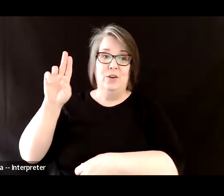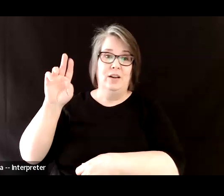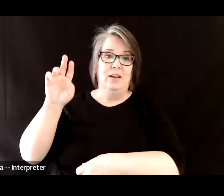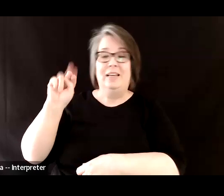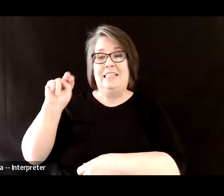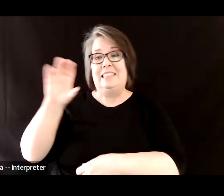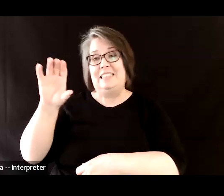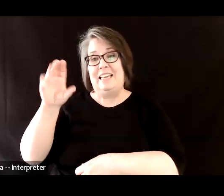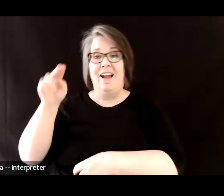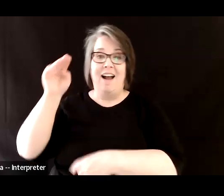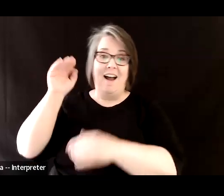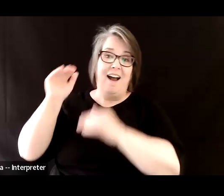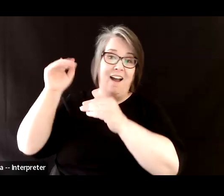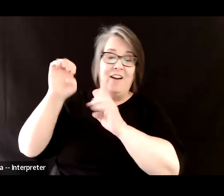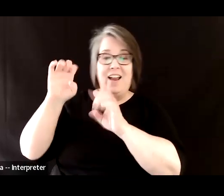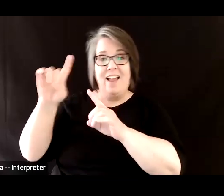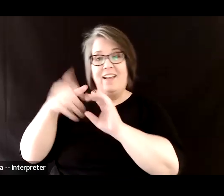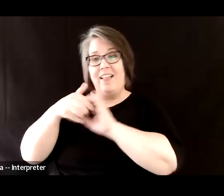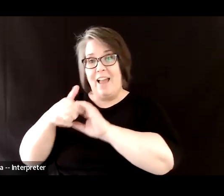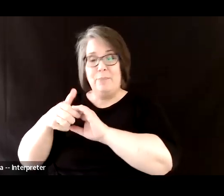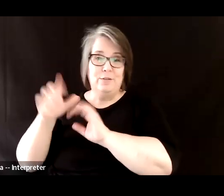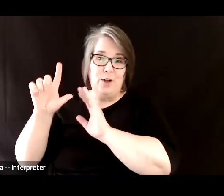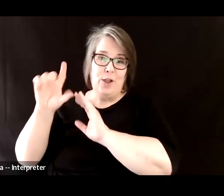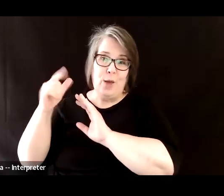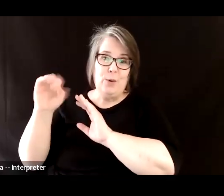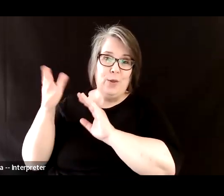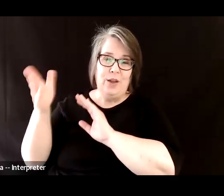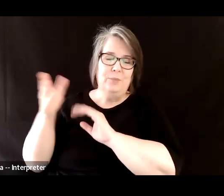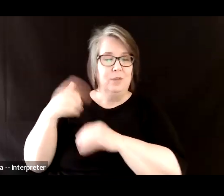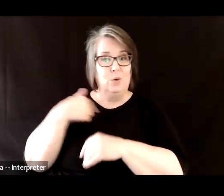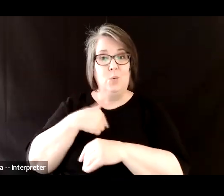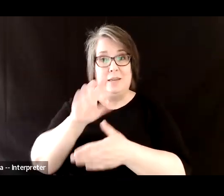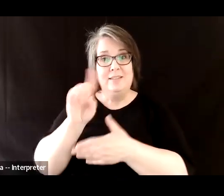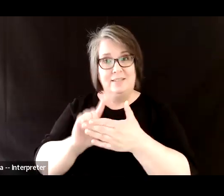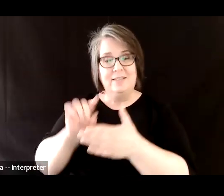collaborative logo over here. We designed this in a very